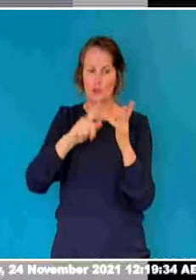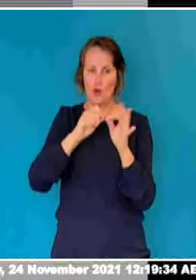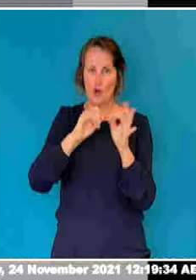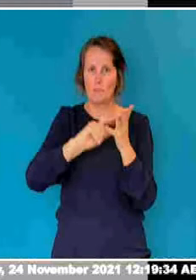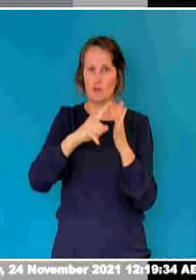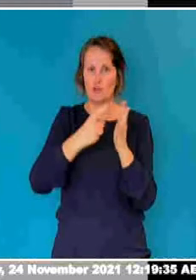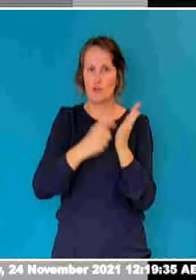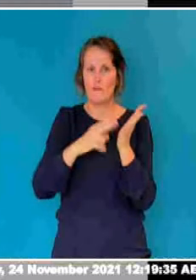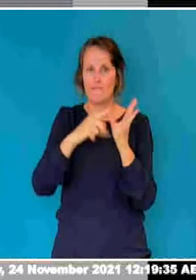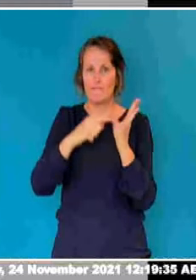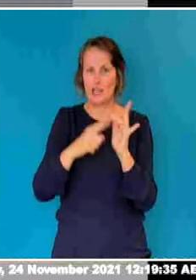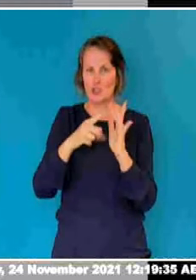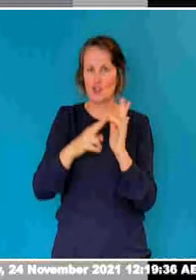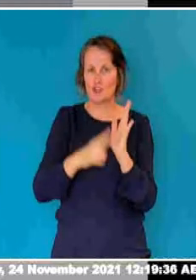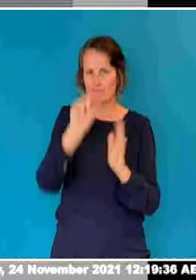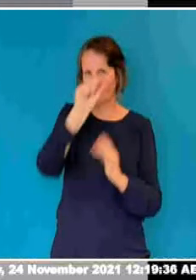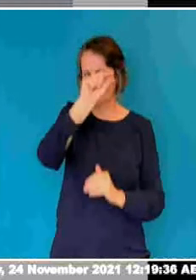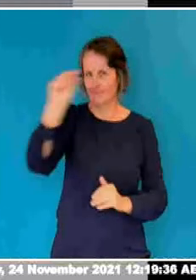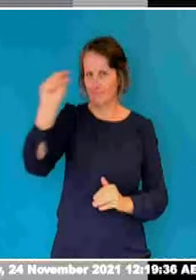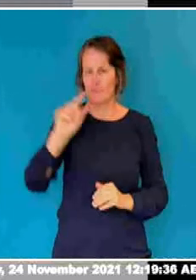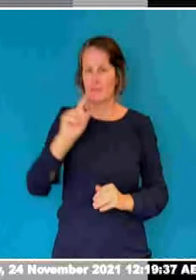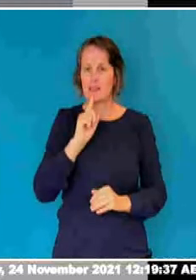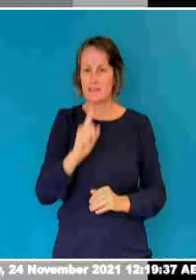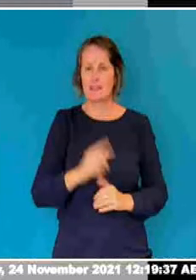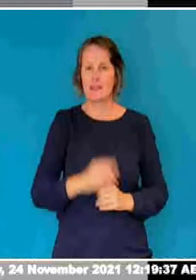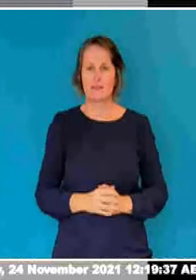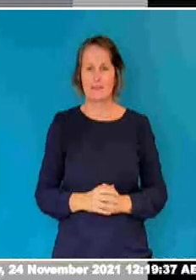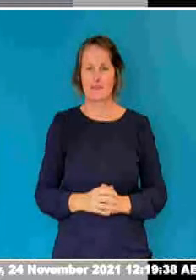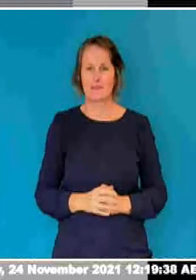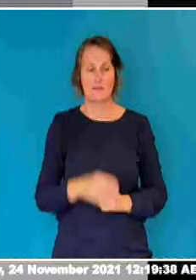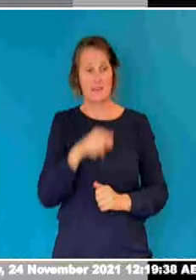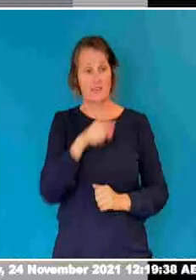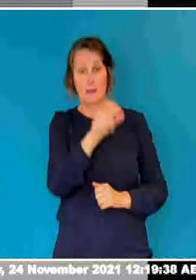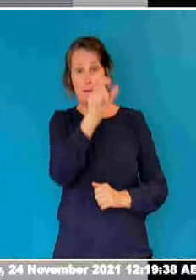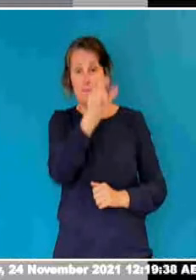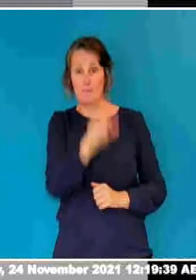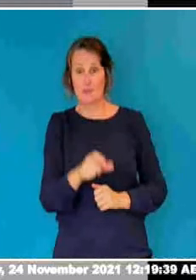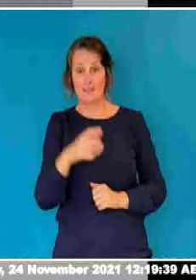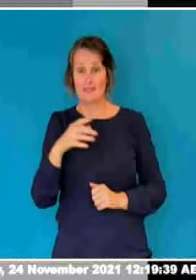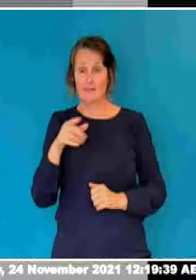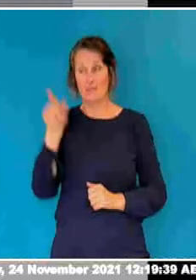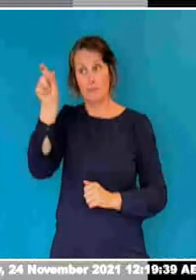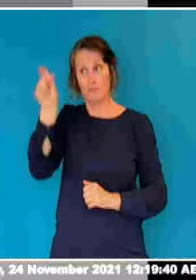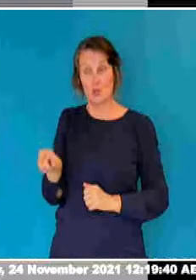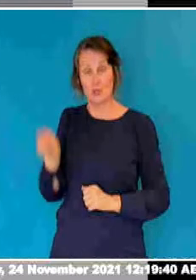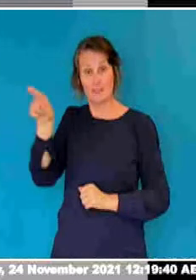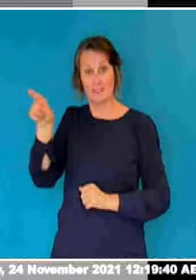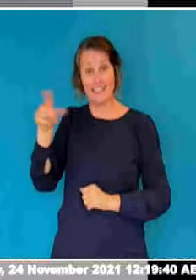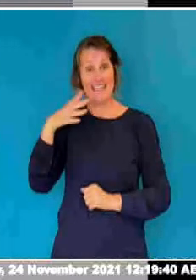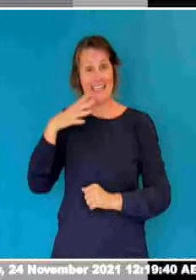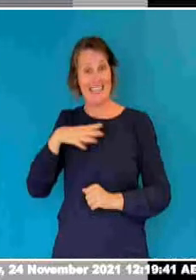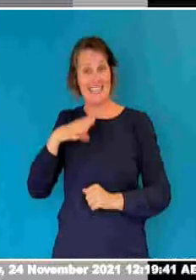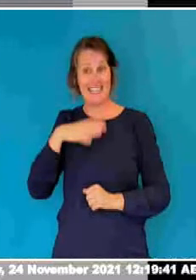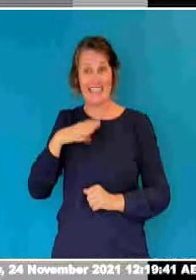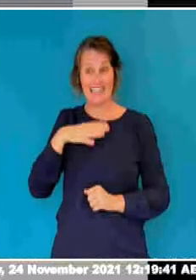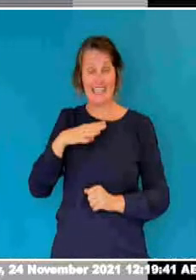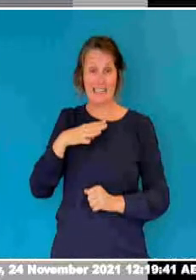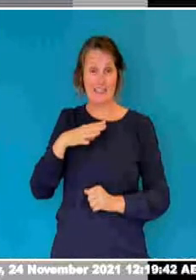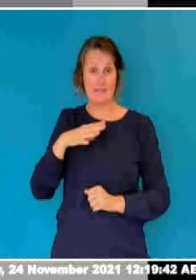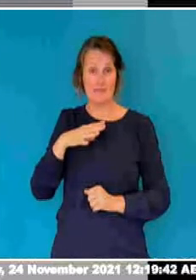There is a variety of delegatesâ€™ recruitment knowledge and experience. The delegate may not know the inherent requirements of the role.